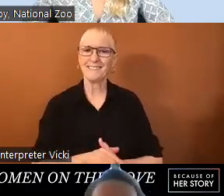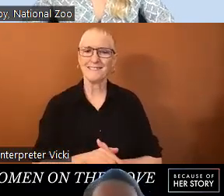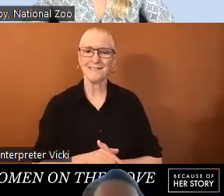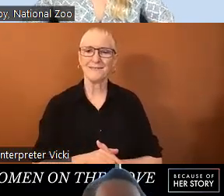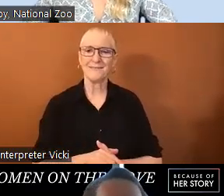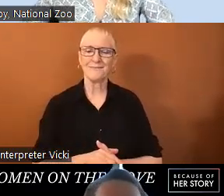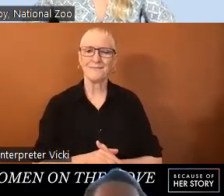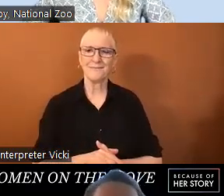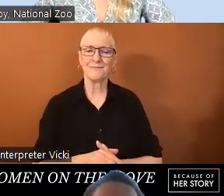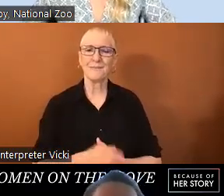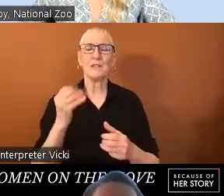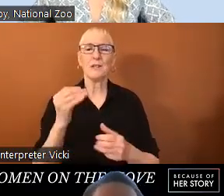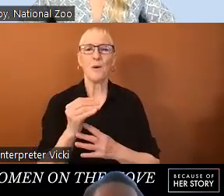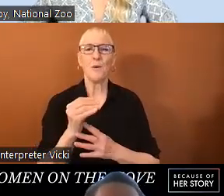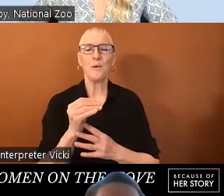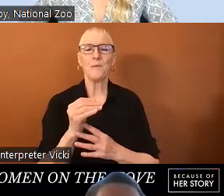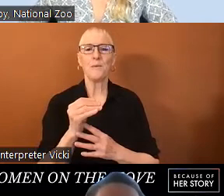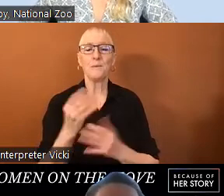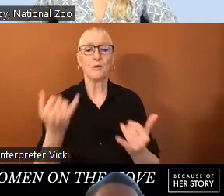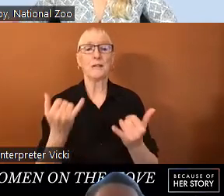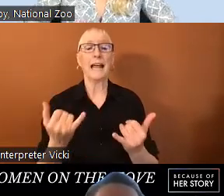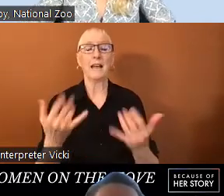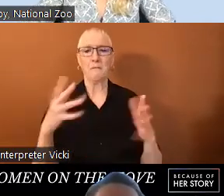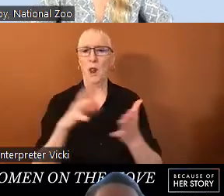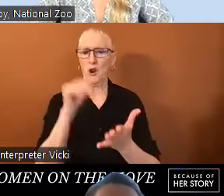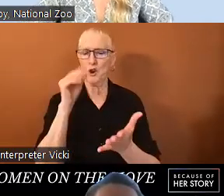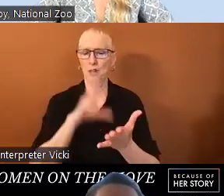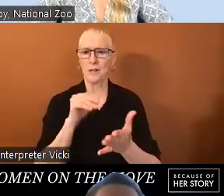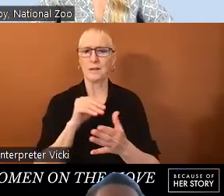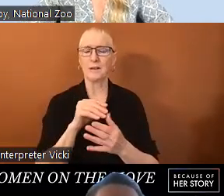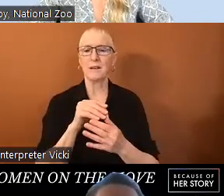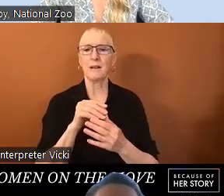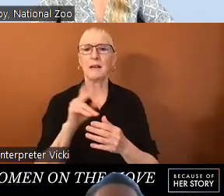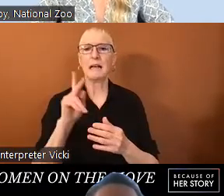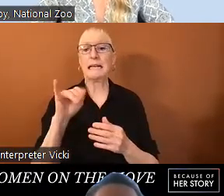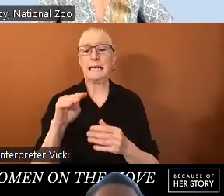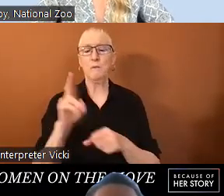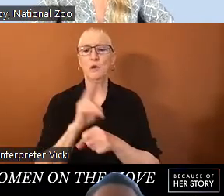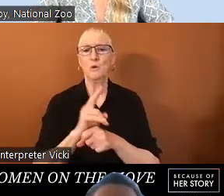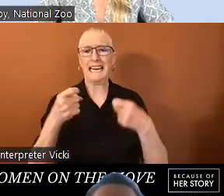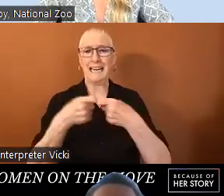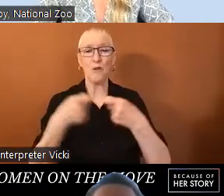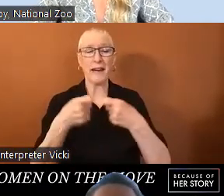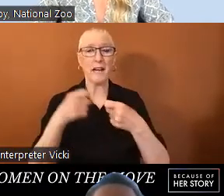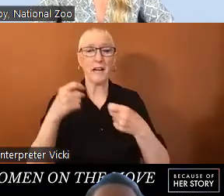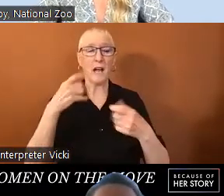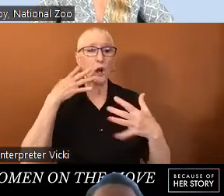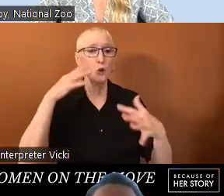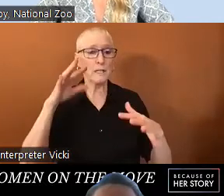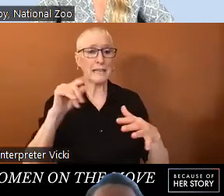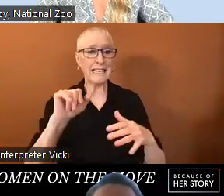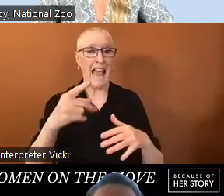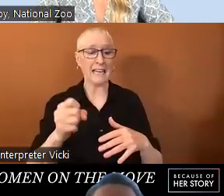So everybody, today we have learned that Kim used electronic acoustic tags to track herring during